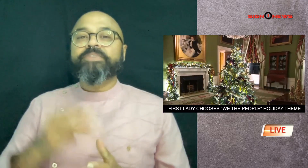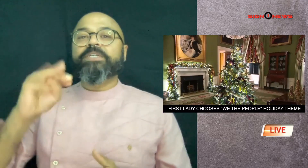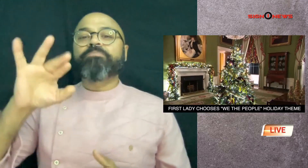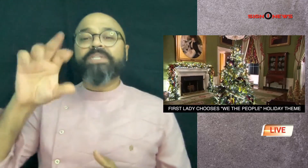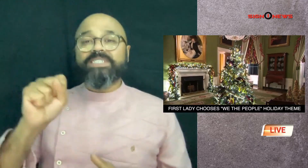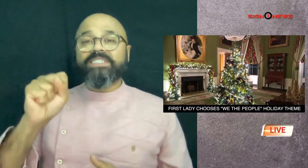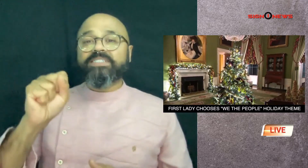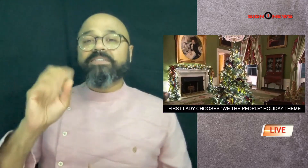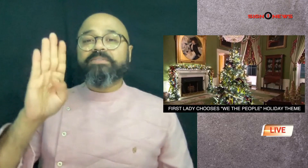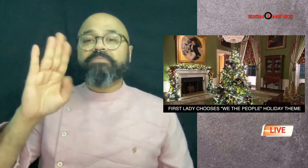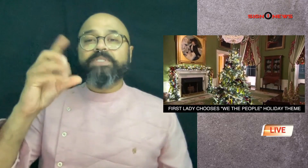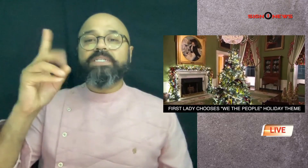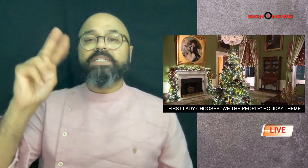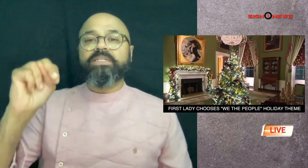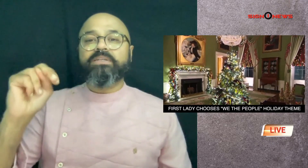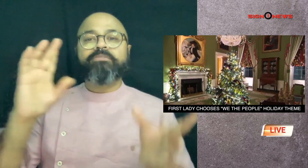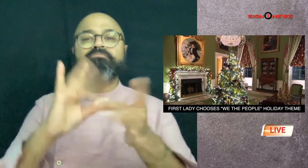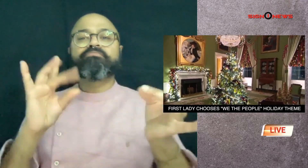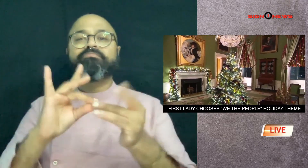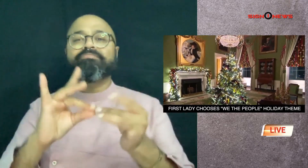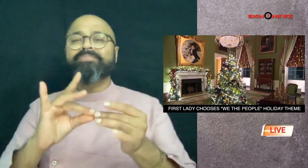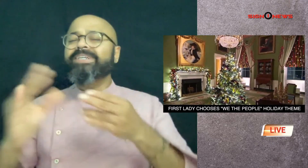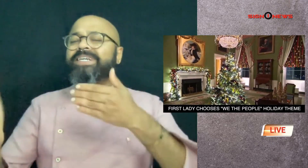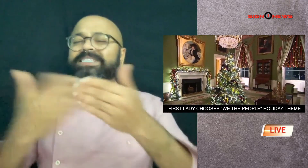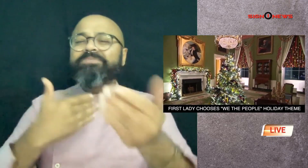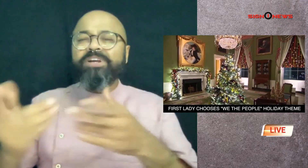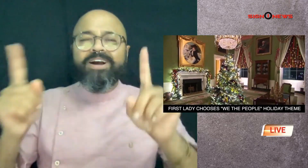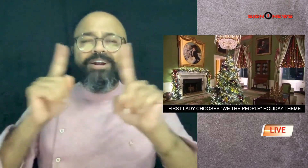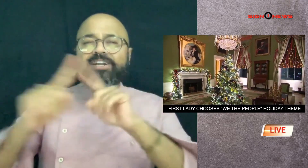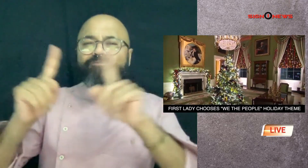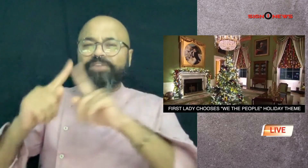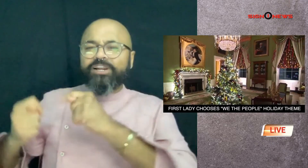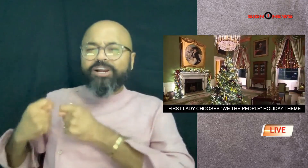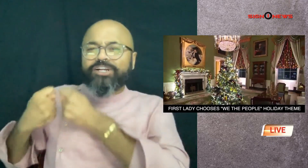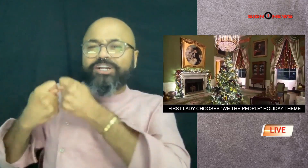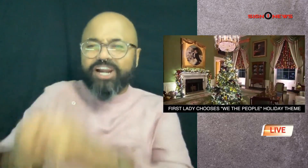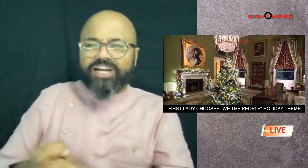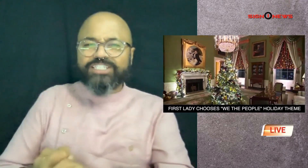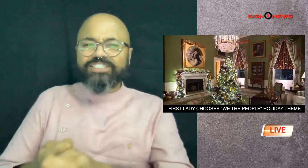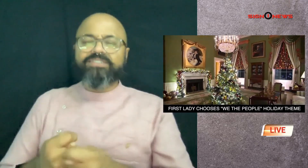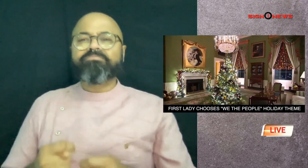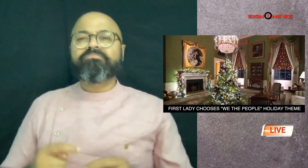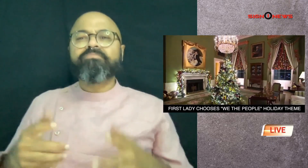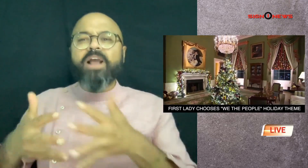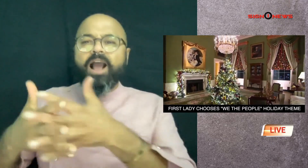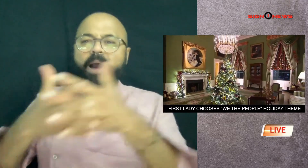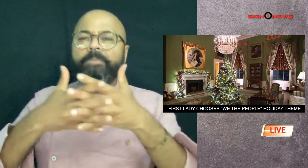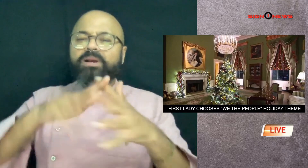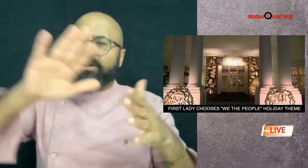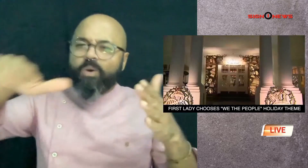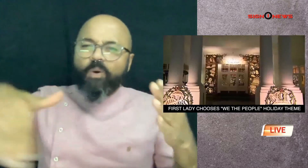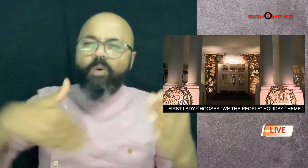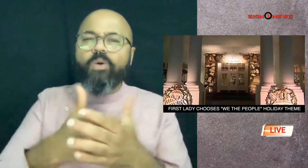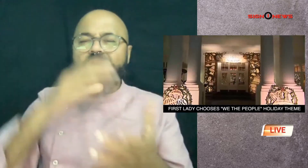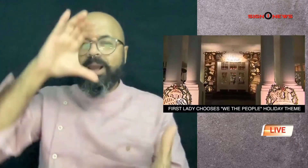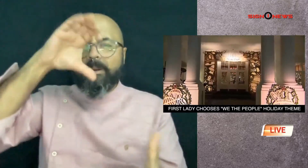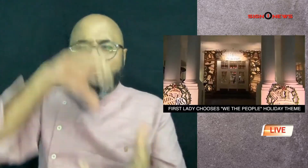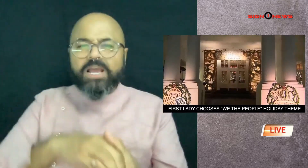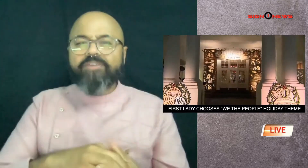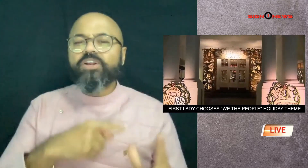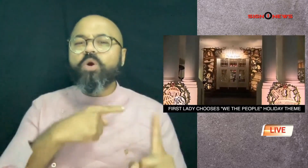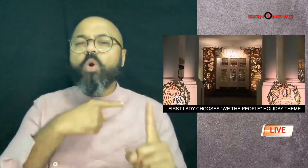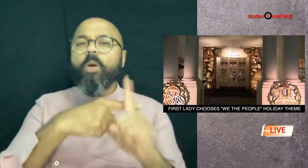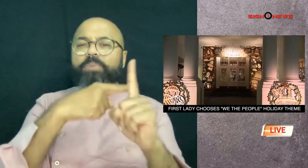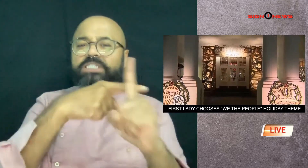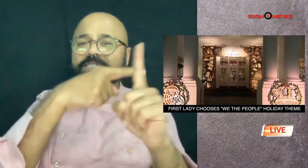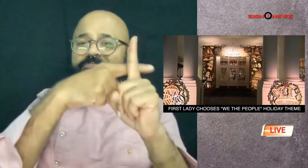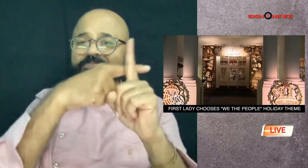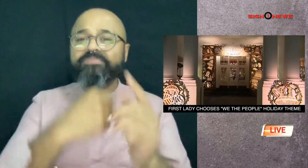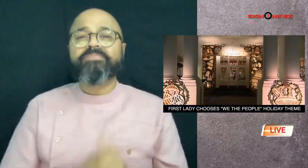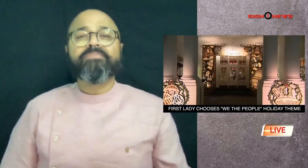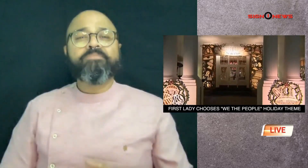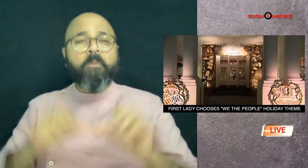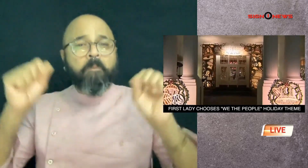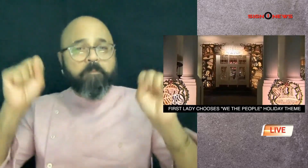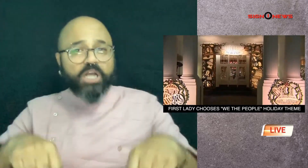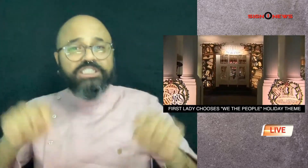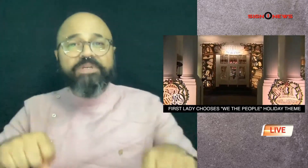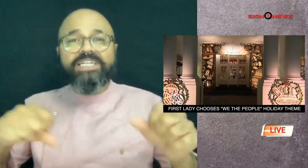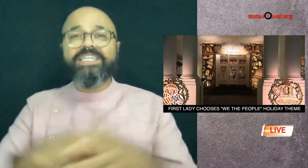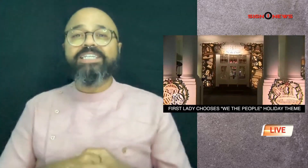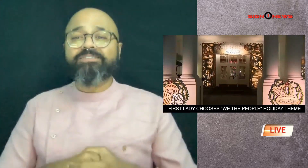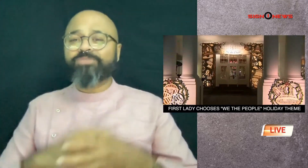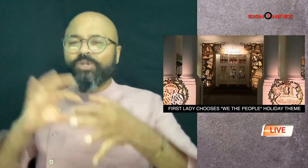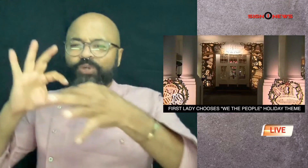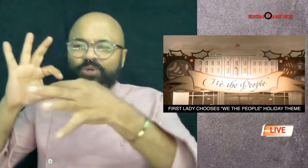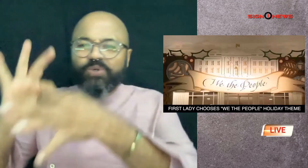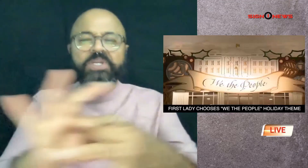Biden says despite different traditions Americans all believe in optimism possibility and unity